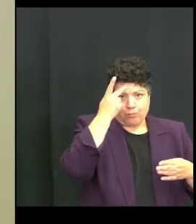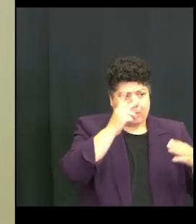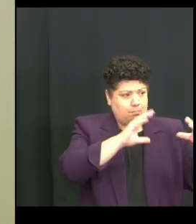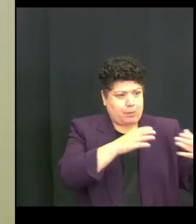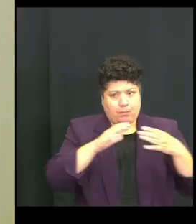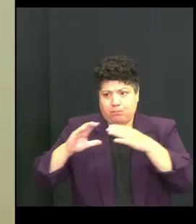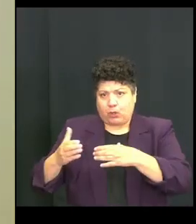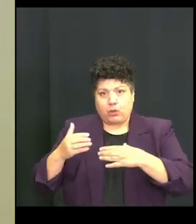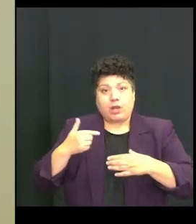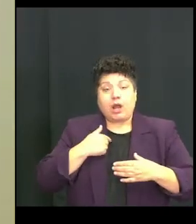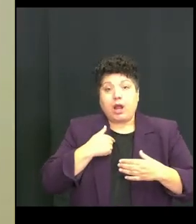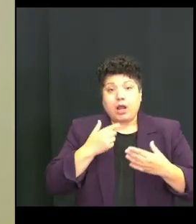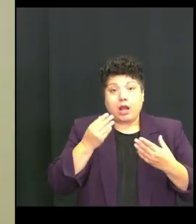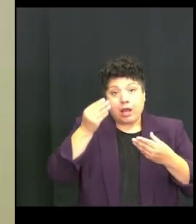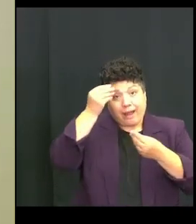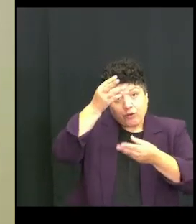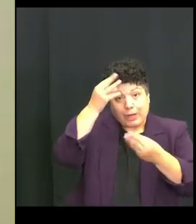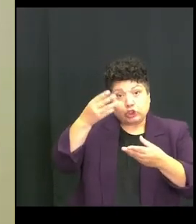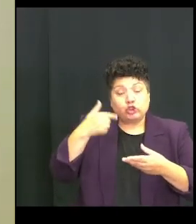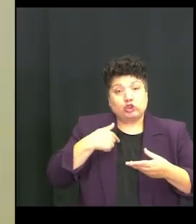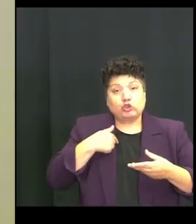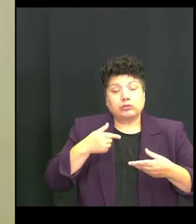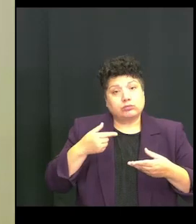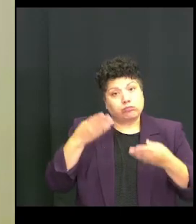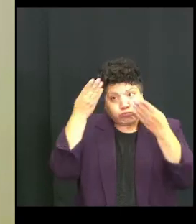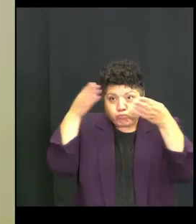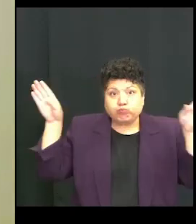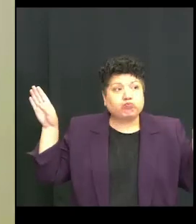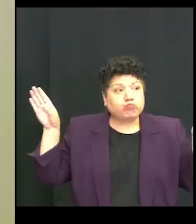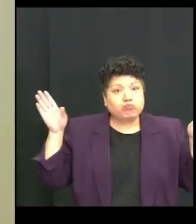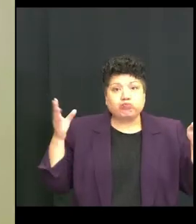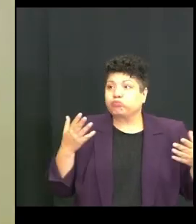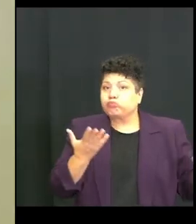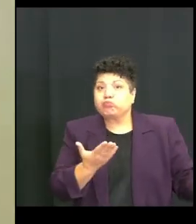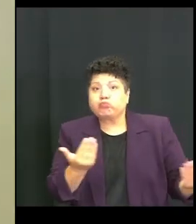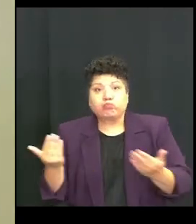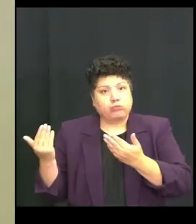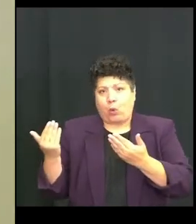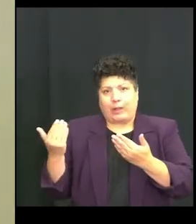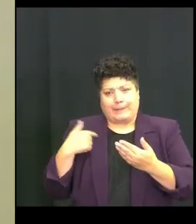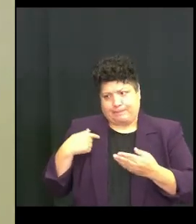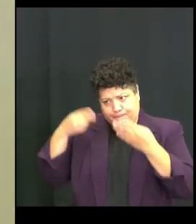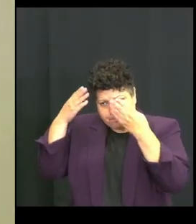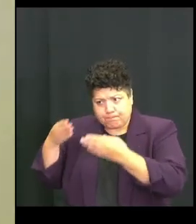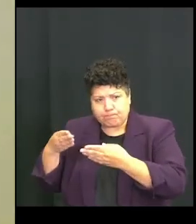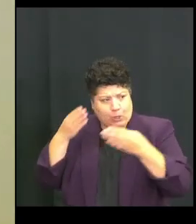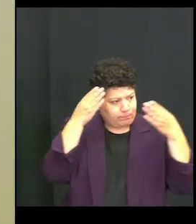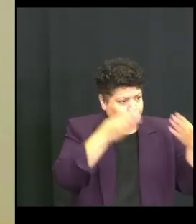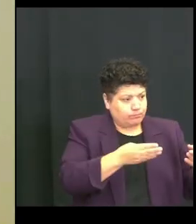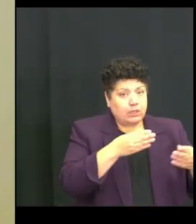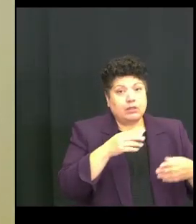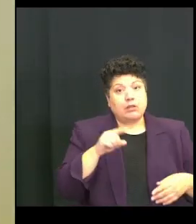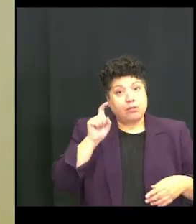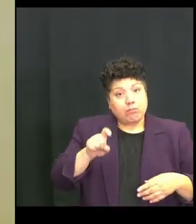And that one set of arguments has to be prepared for one group, and a different set for another group.